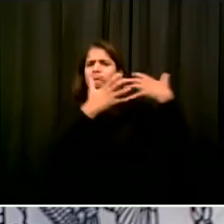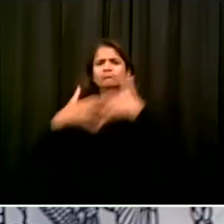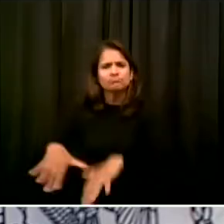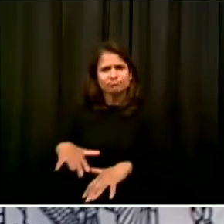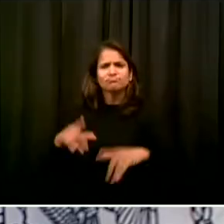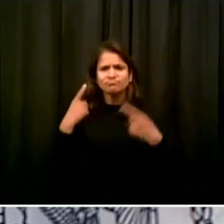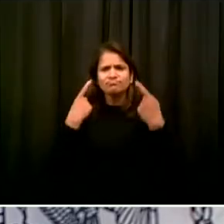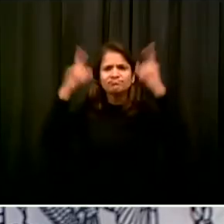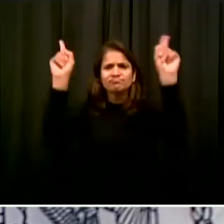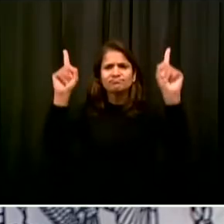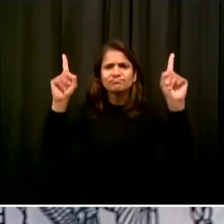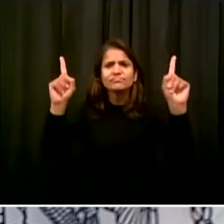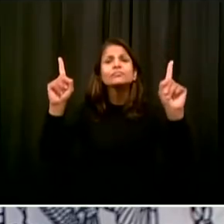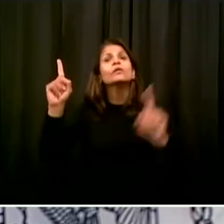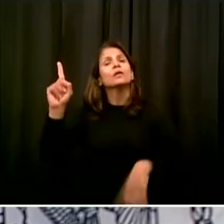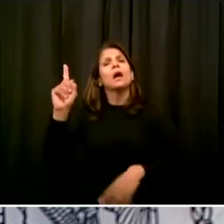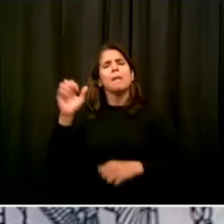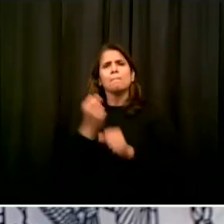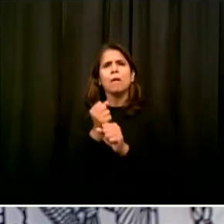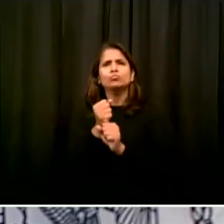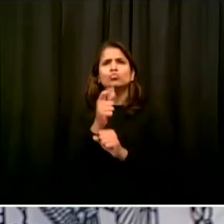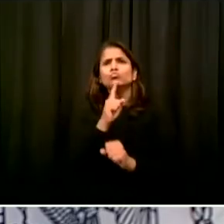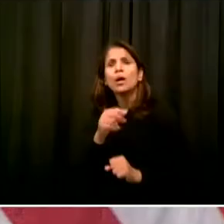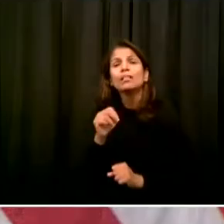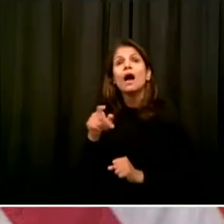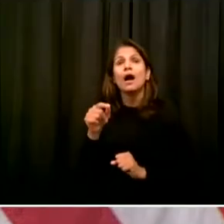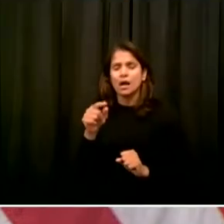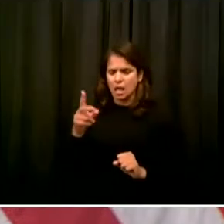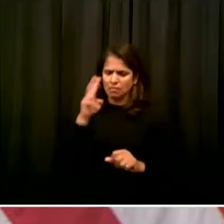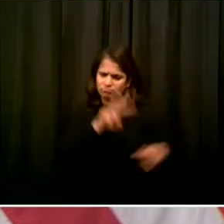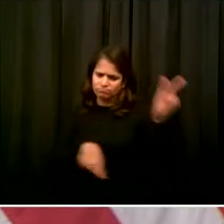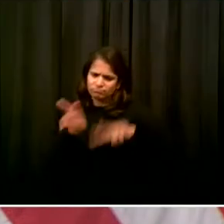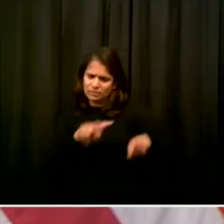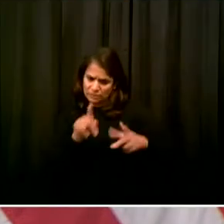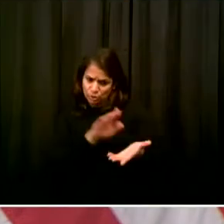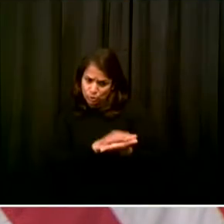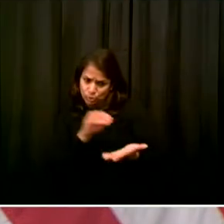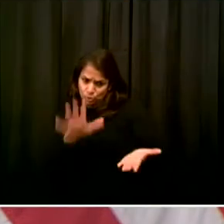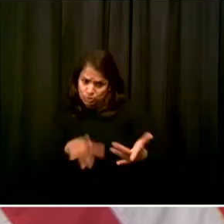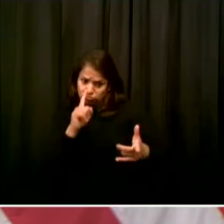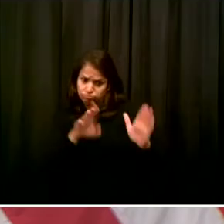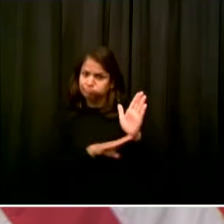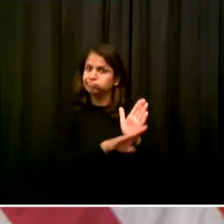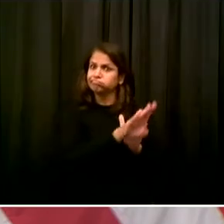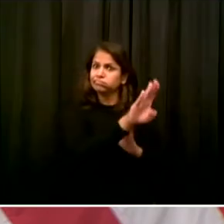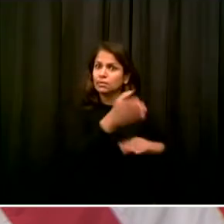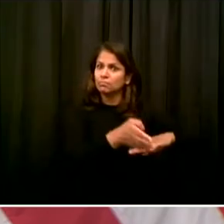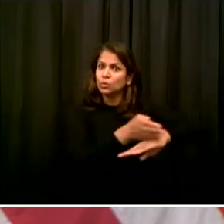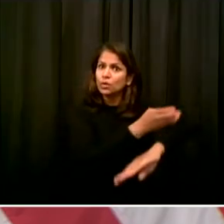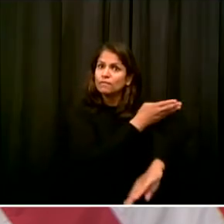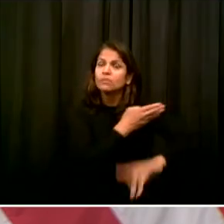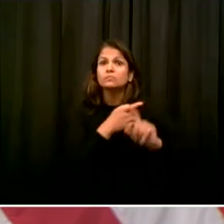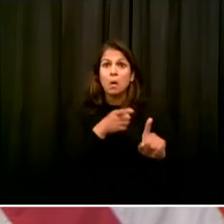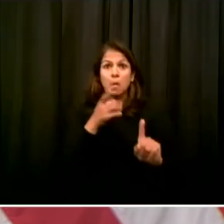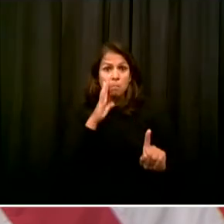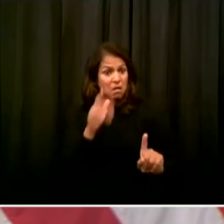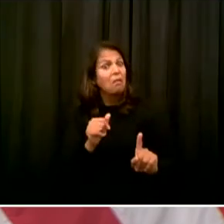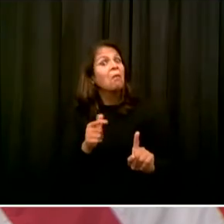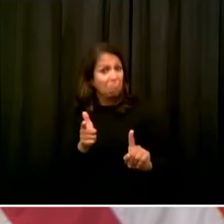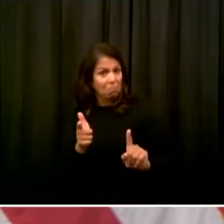CLASSROOM WILL WORK, CAN